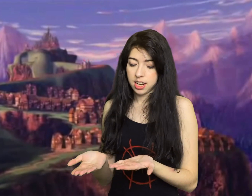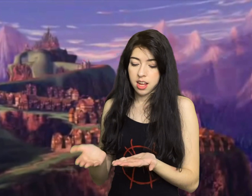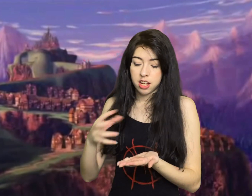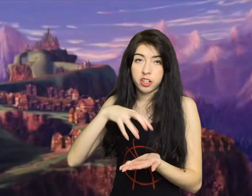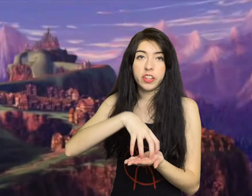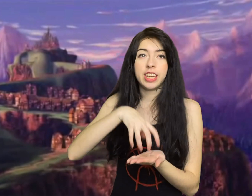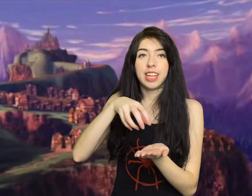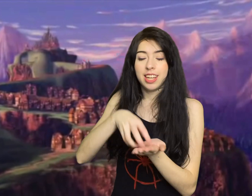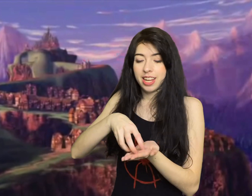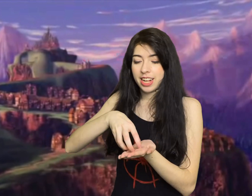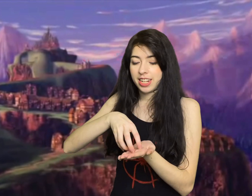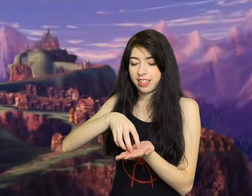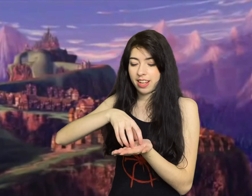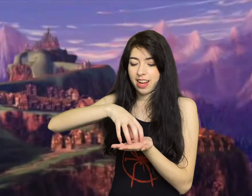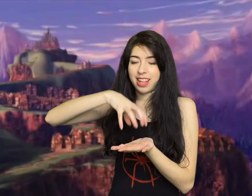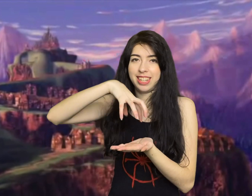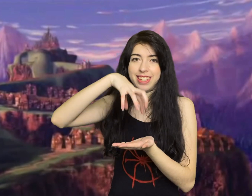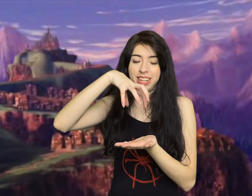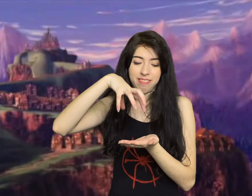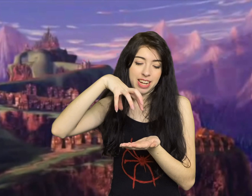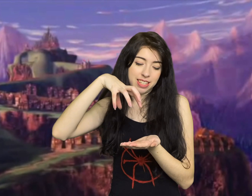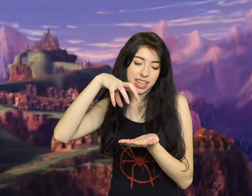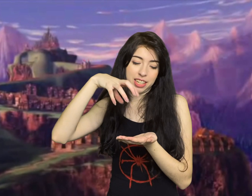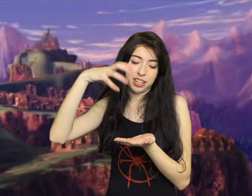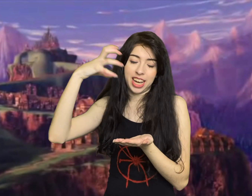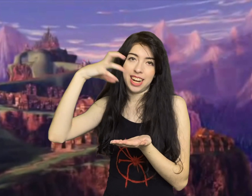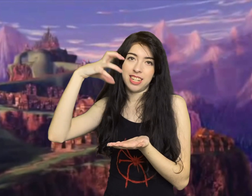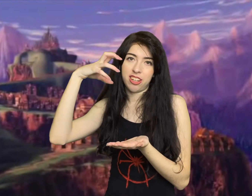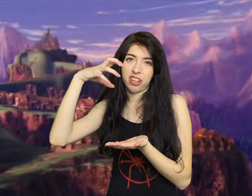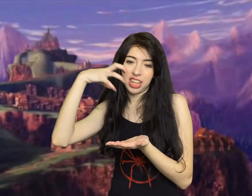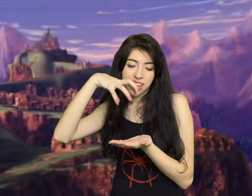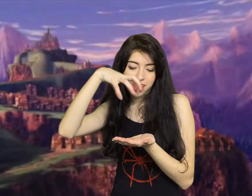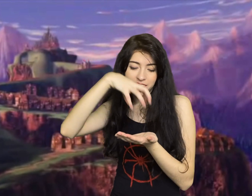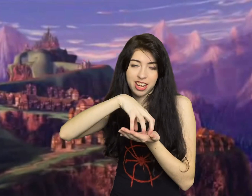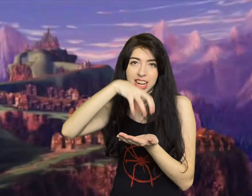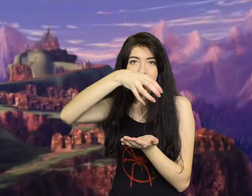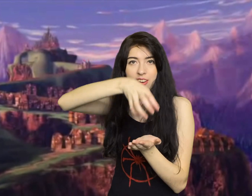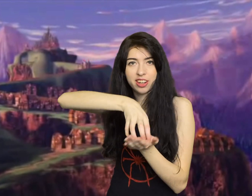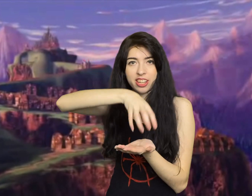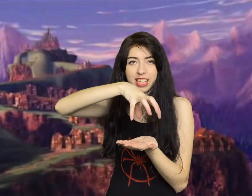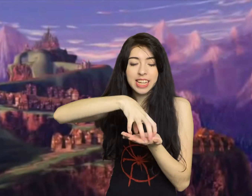COOKIE is- i like to think of it as like your hand as a cookie cutter cutting out a cookie